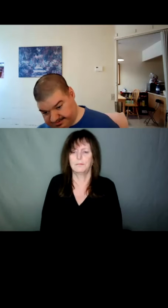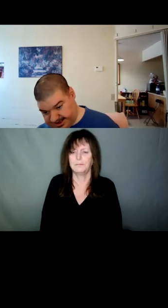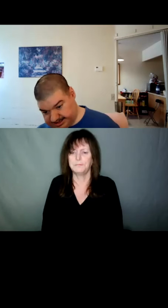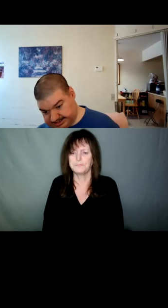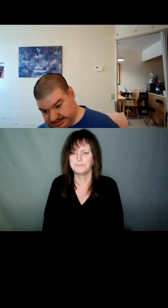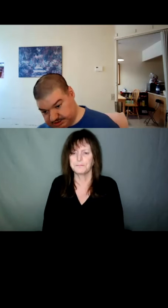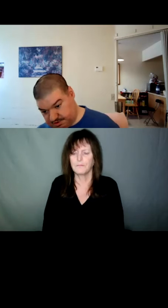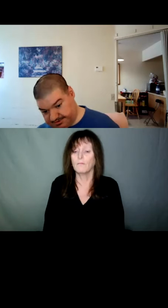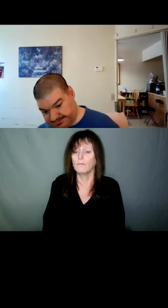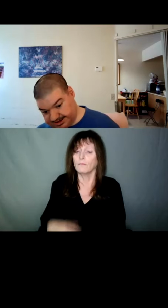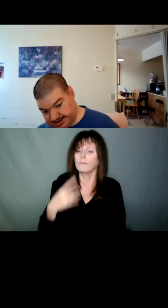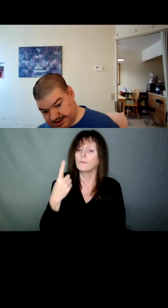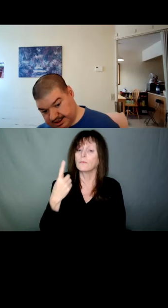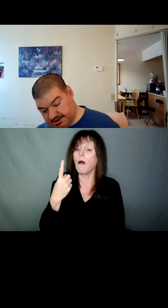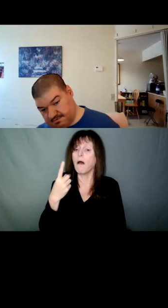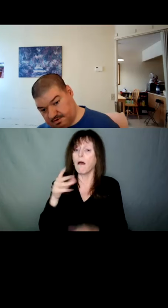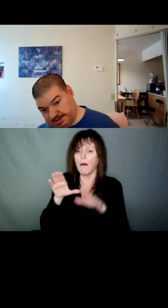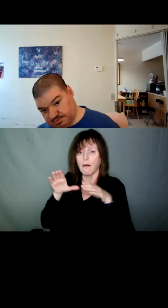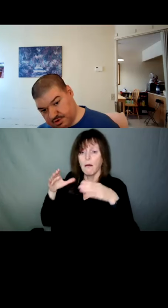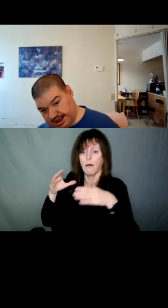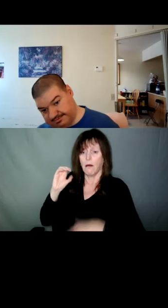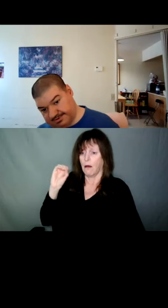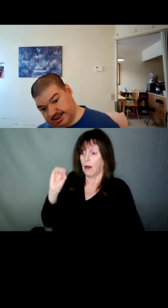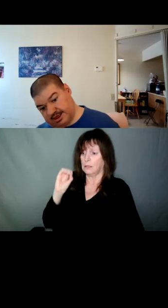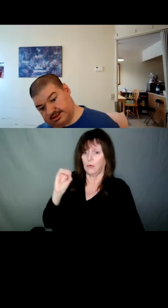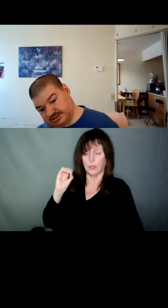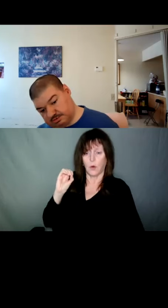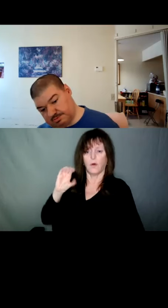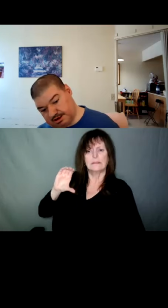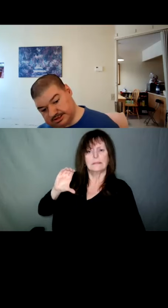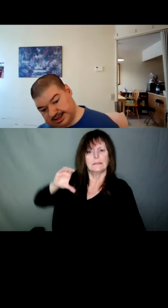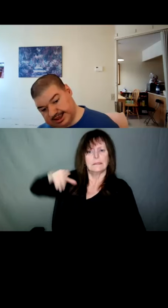and also a decision made document giving guidance.